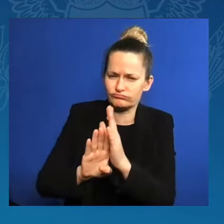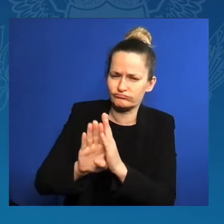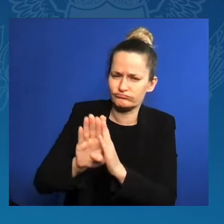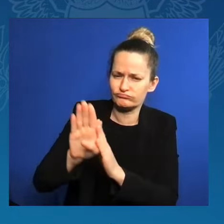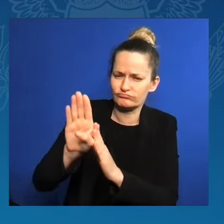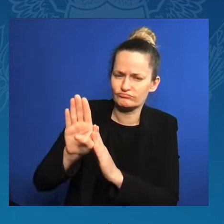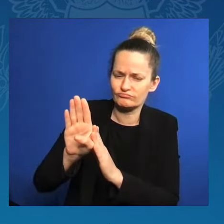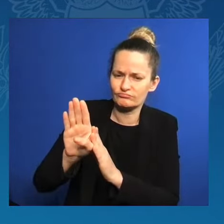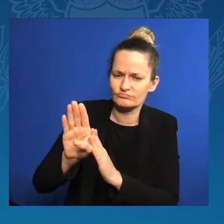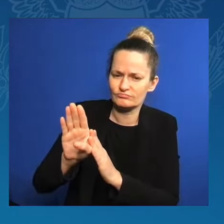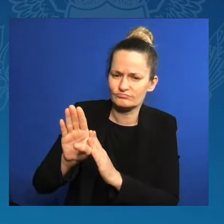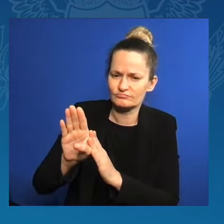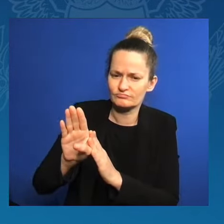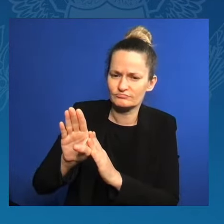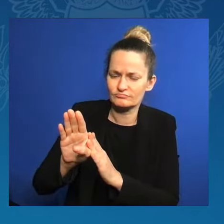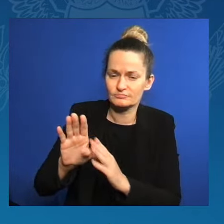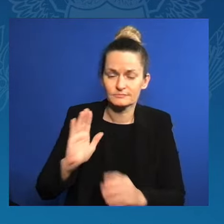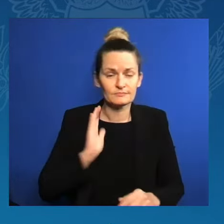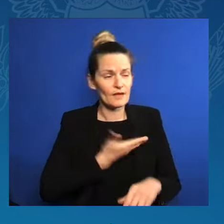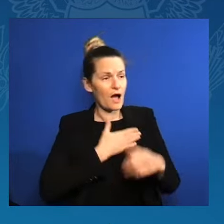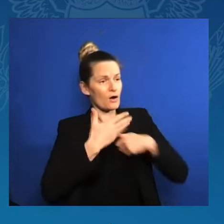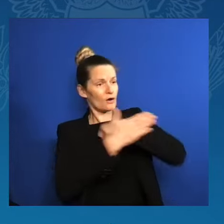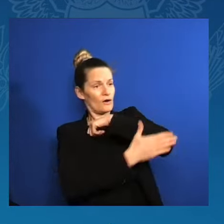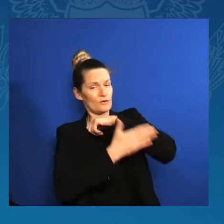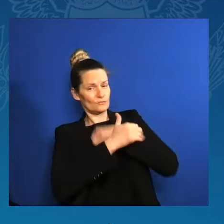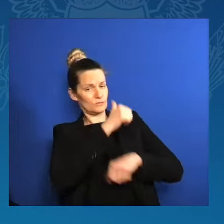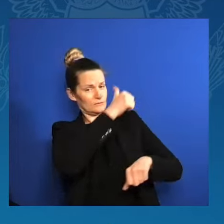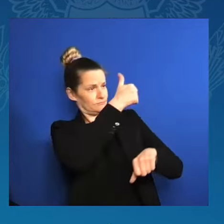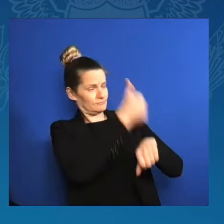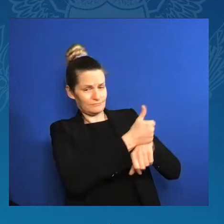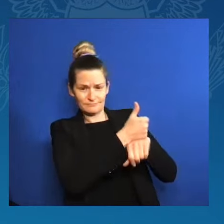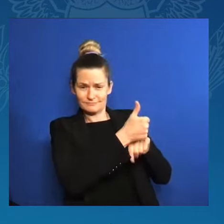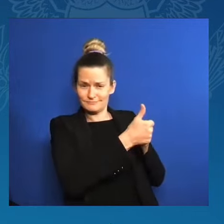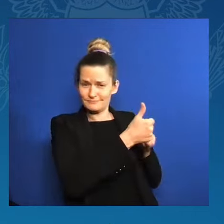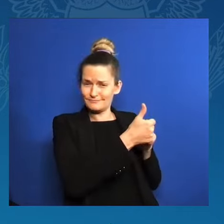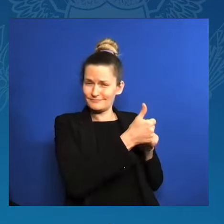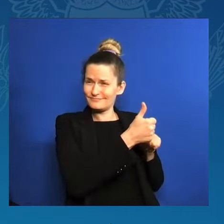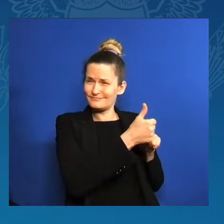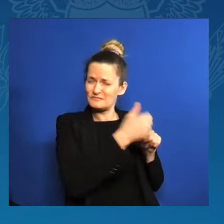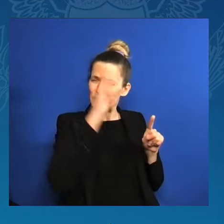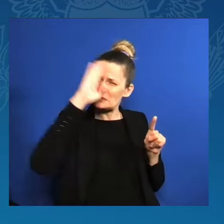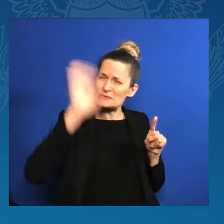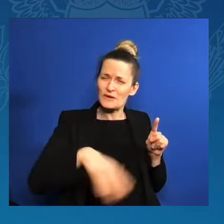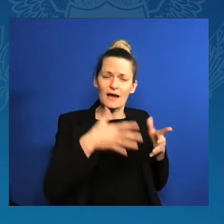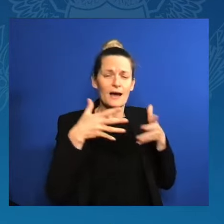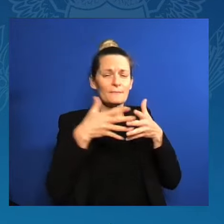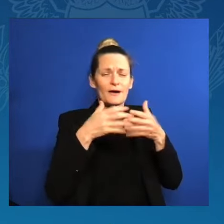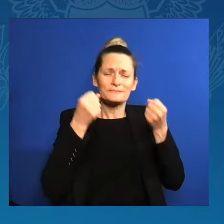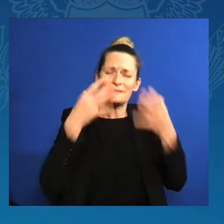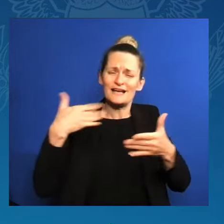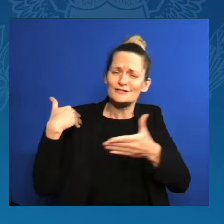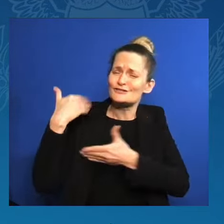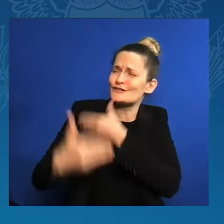generations of Americans have struggled, sacrificed, and bled to make that promise real.